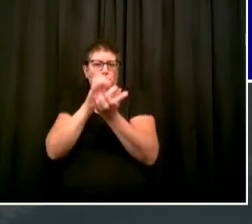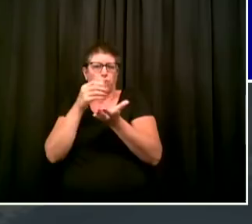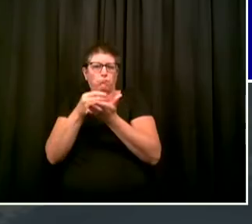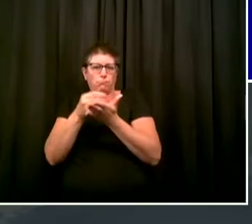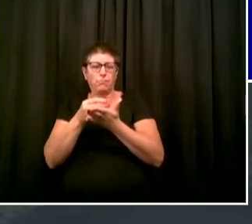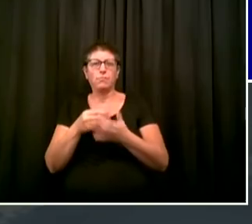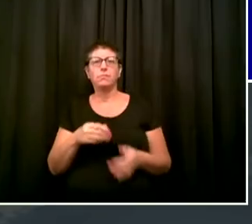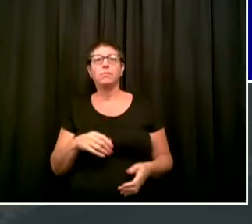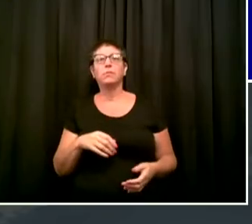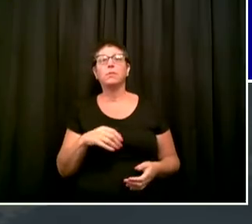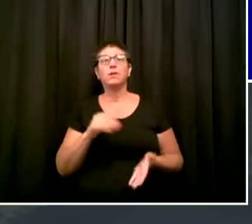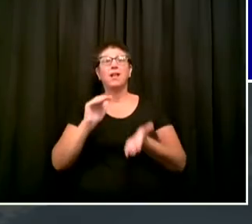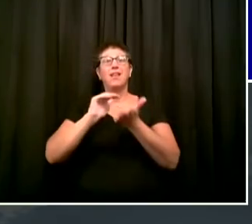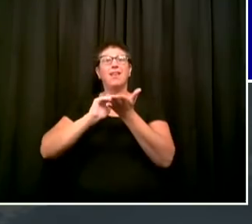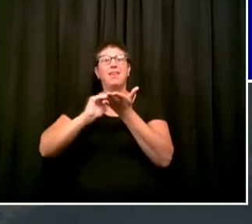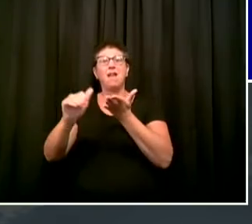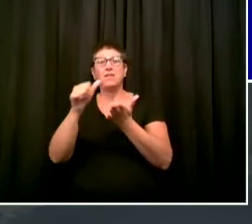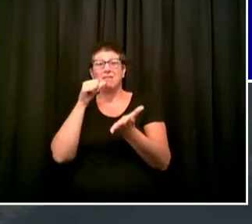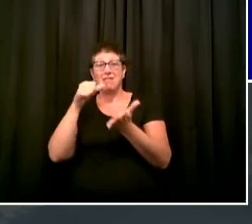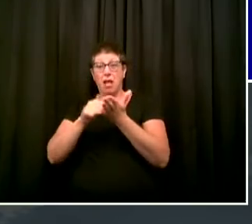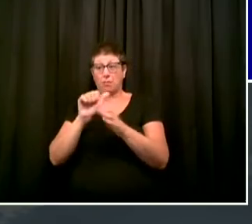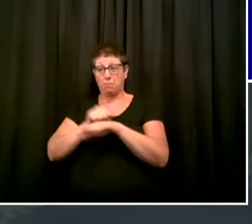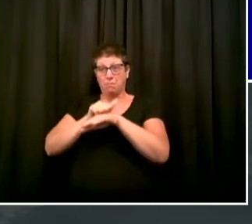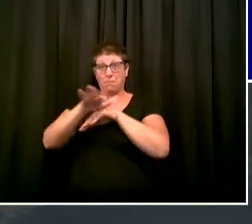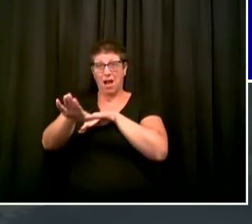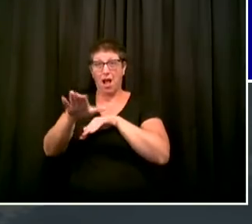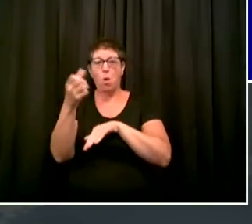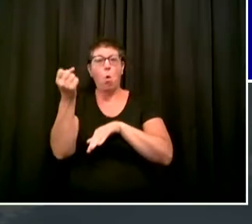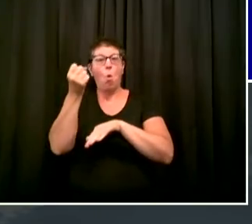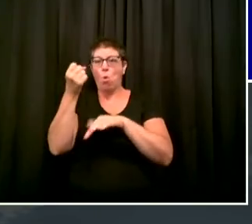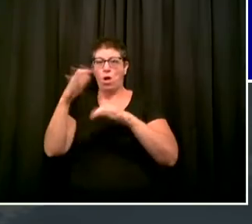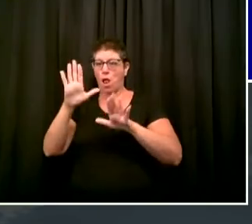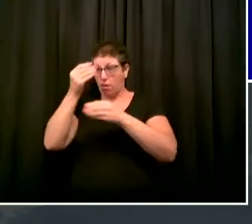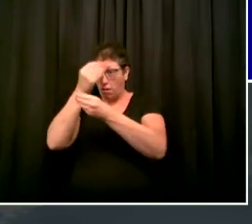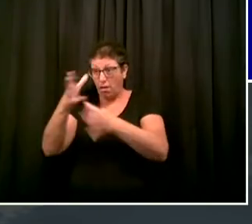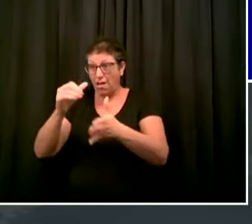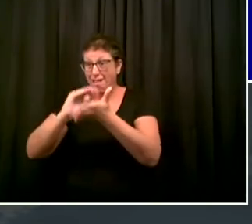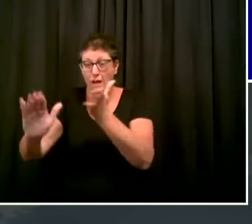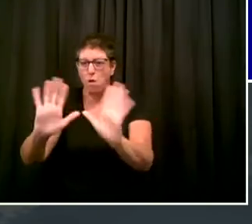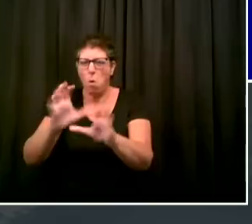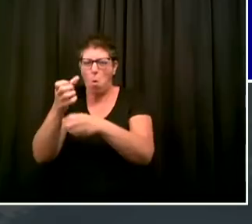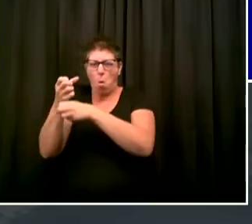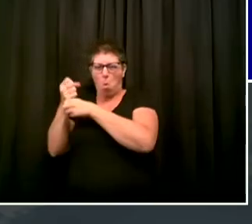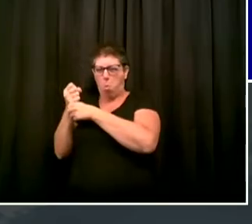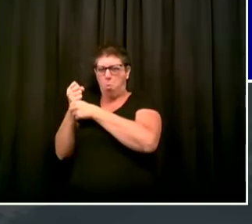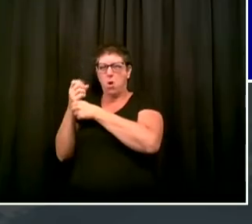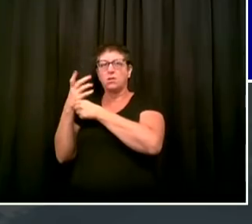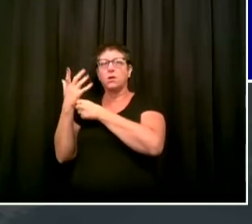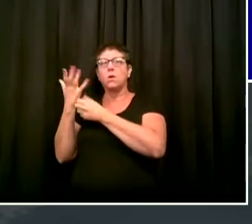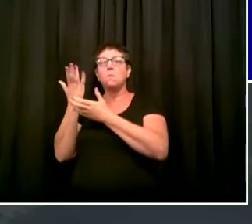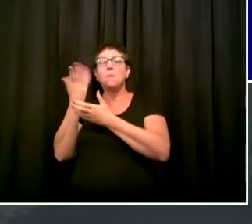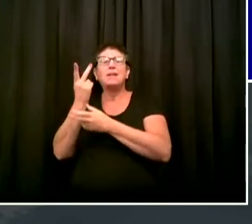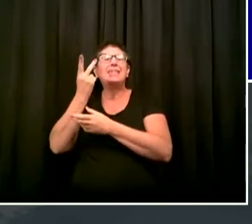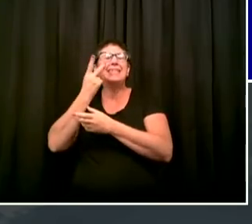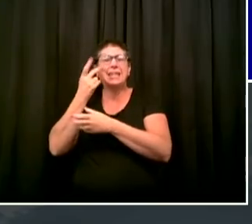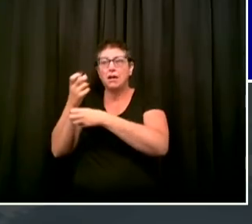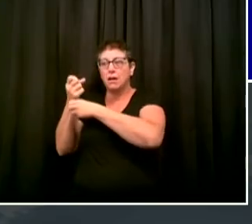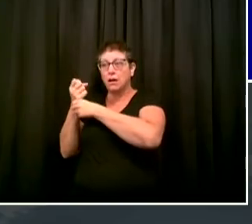NO ONE WANTS TO SEE A SINGLE LAYOFF, BUT WE HAVE TO ADDRESS OUR FISCAL CRISIS. SO, I AM HOPING